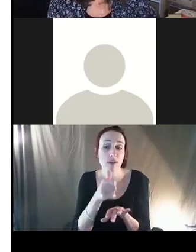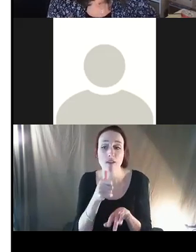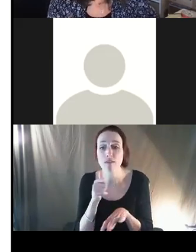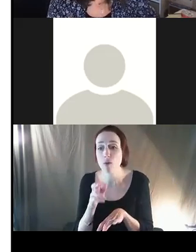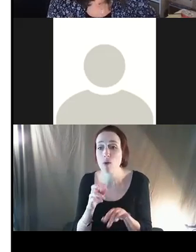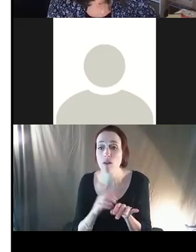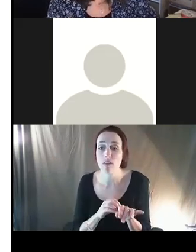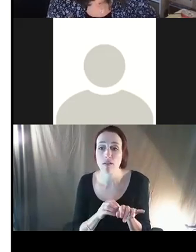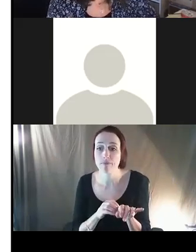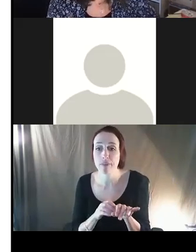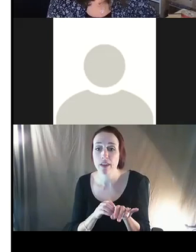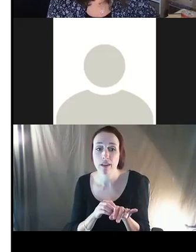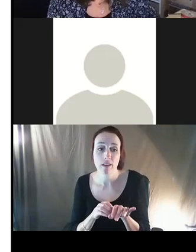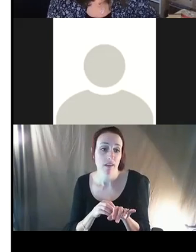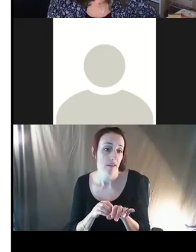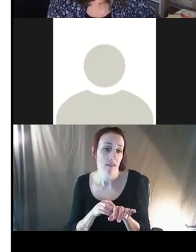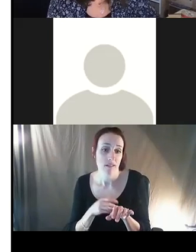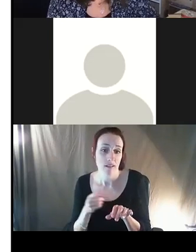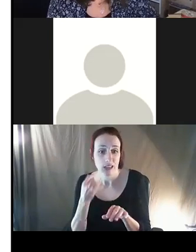text that Glenda prepared ahead of time at